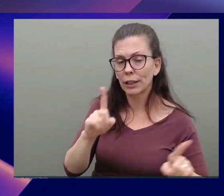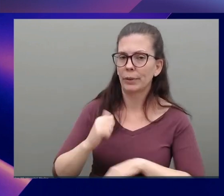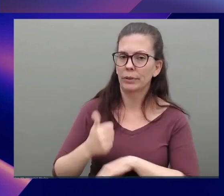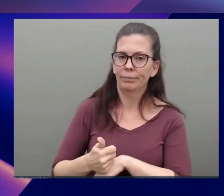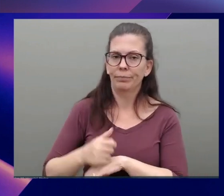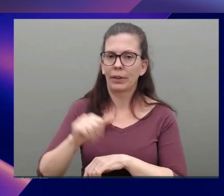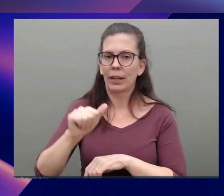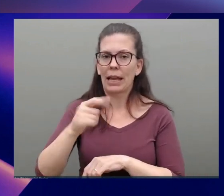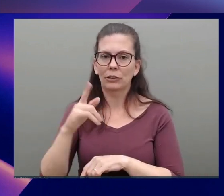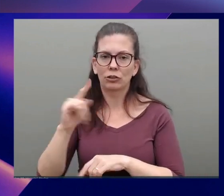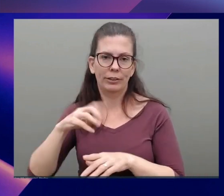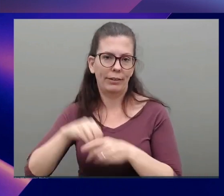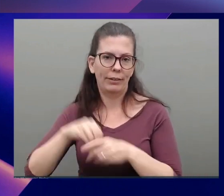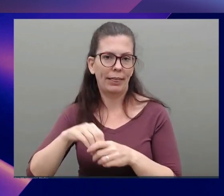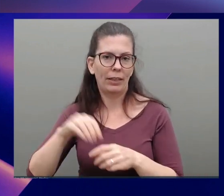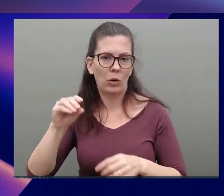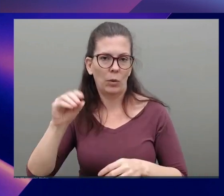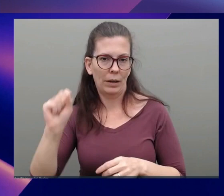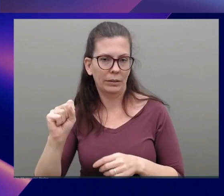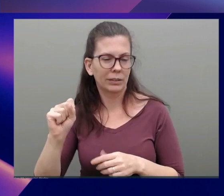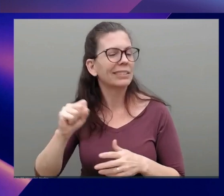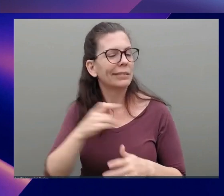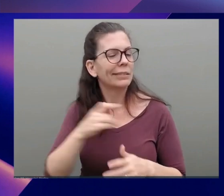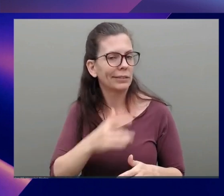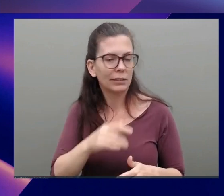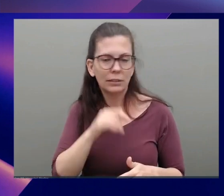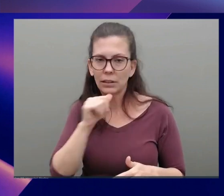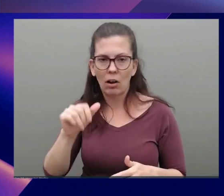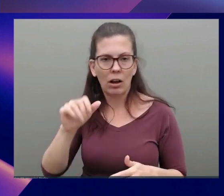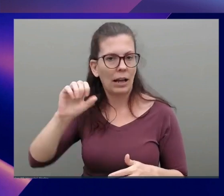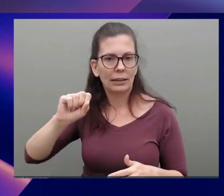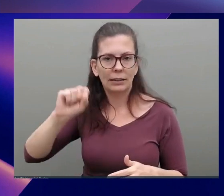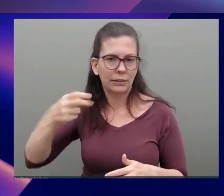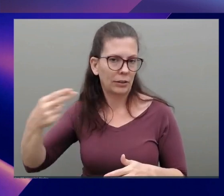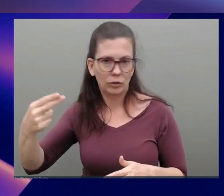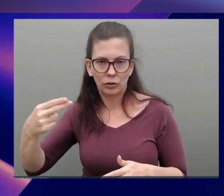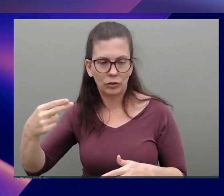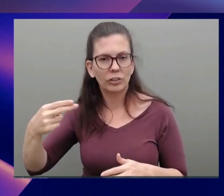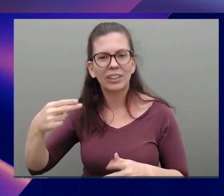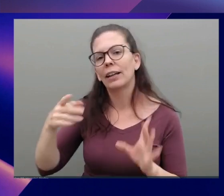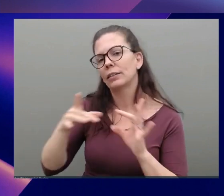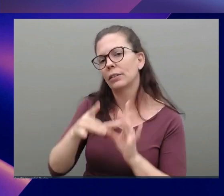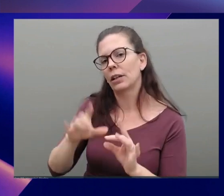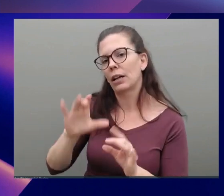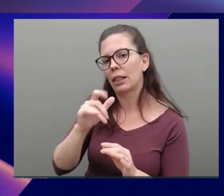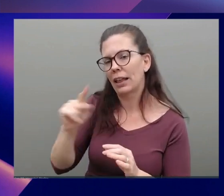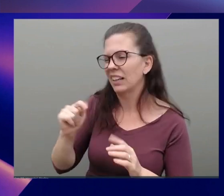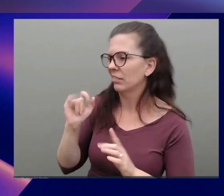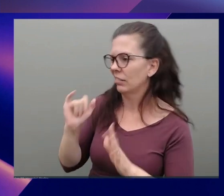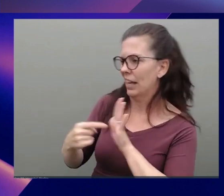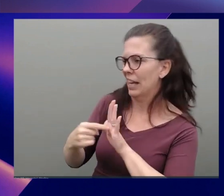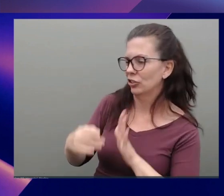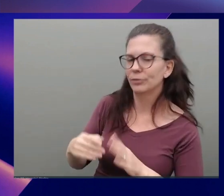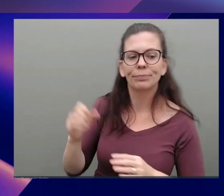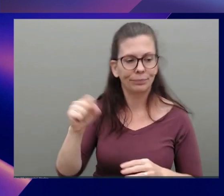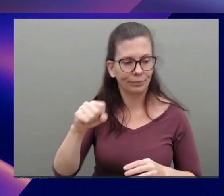Yes. - It is technically not SSH, you connect via the client. The agent, yeah. - Yeah. But if you're doing EC2 Instance Connect